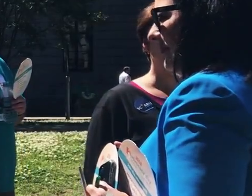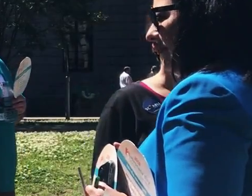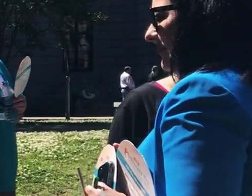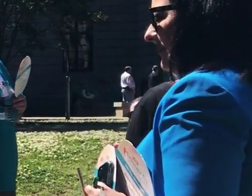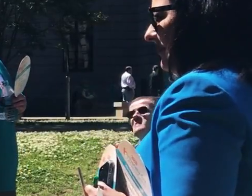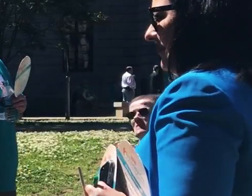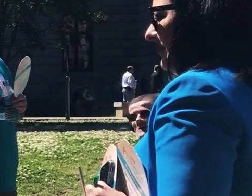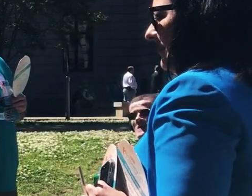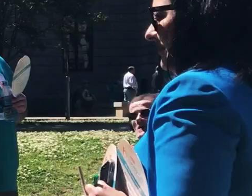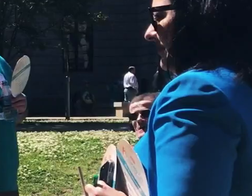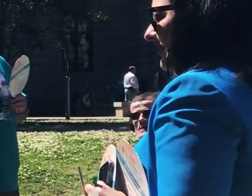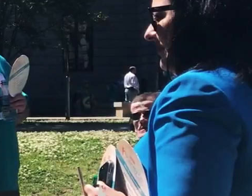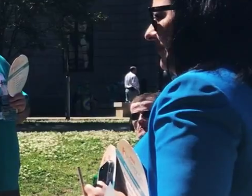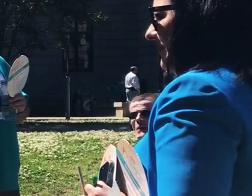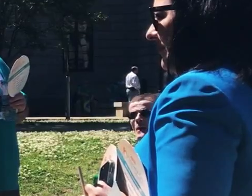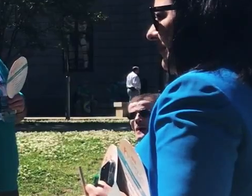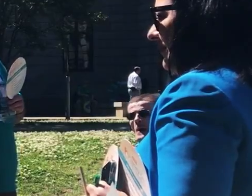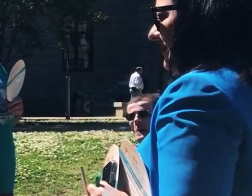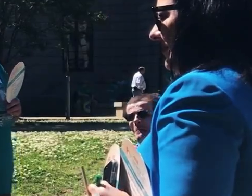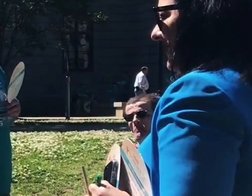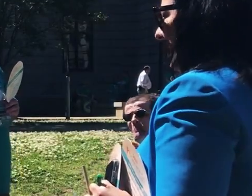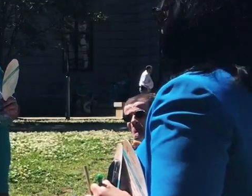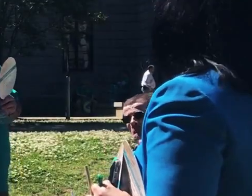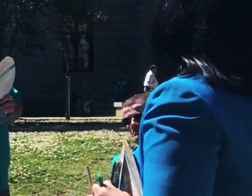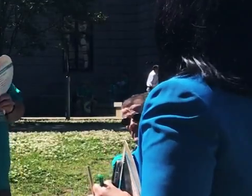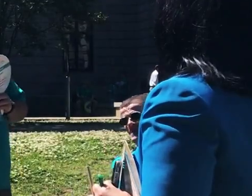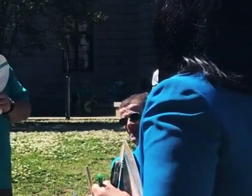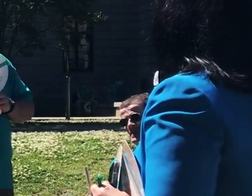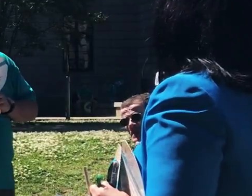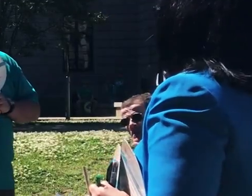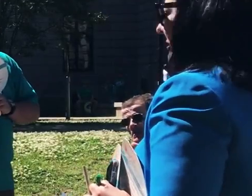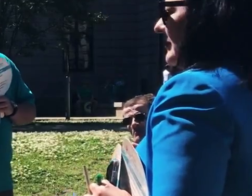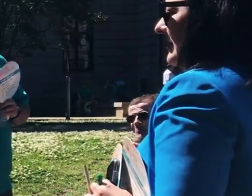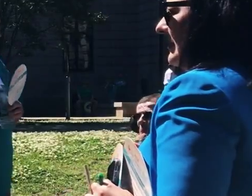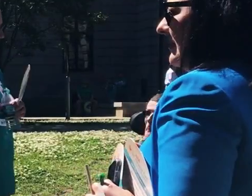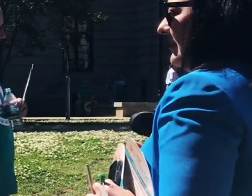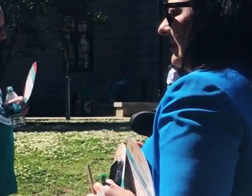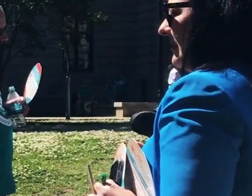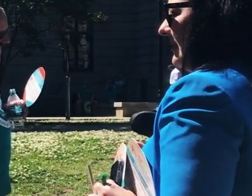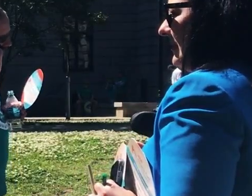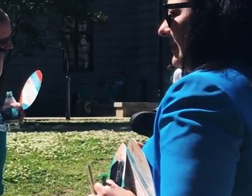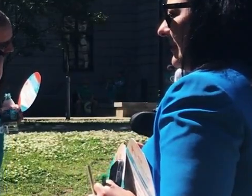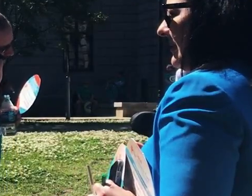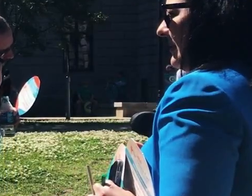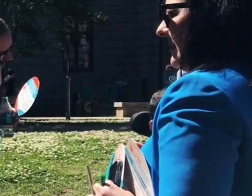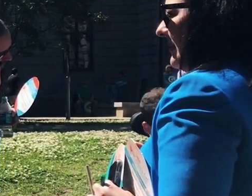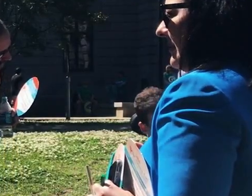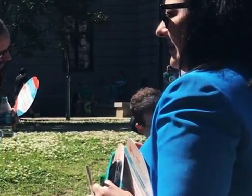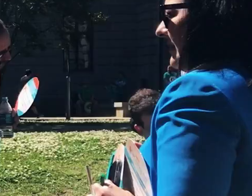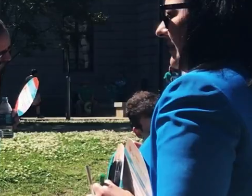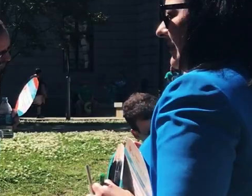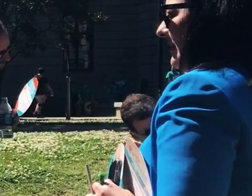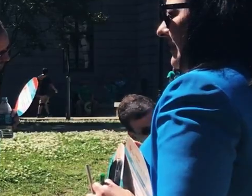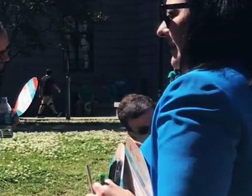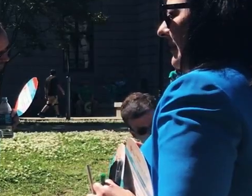as a qualified expense and it'll come pick you up and take you to your doctor's appointment.